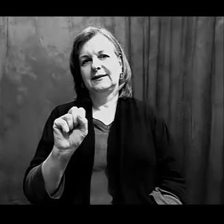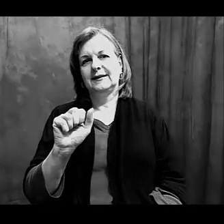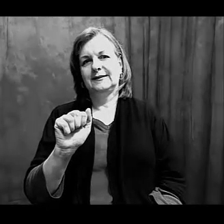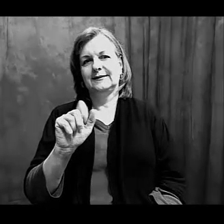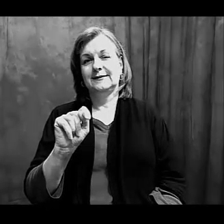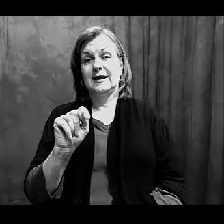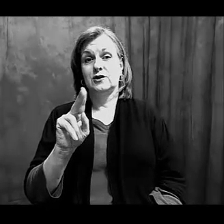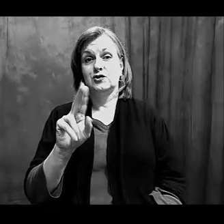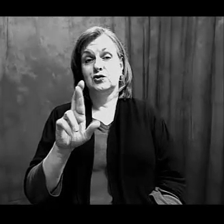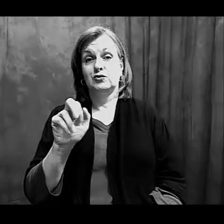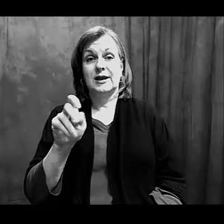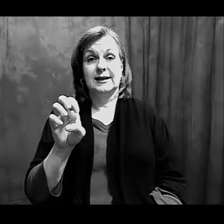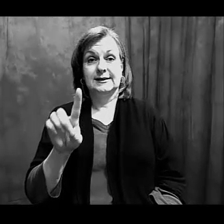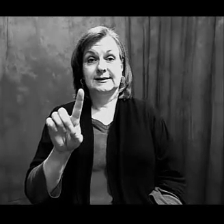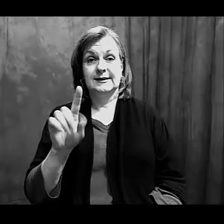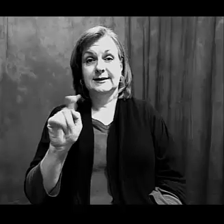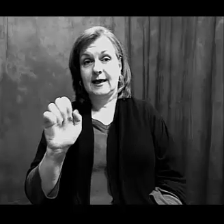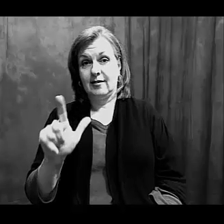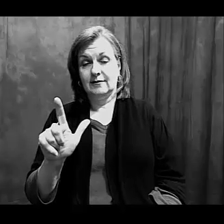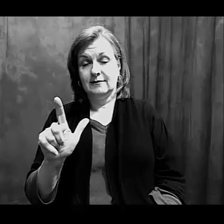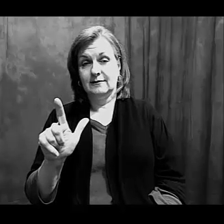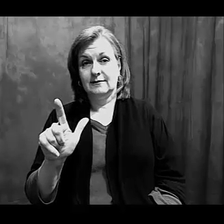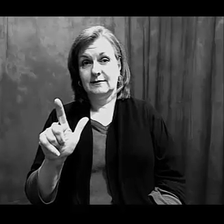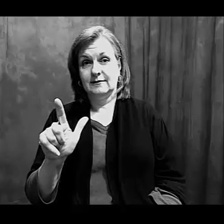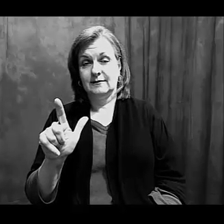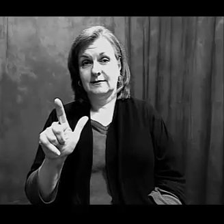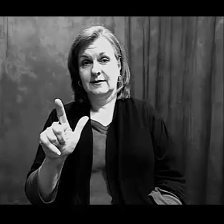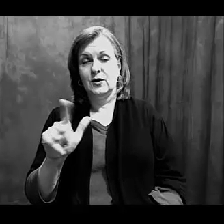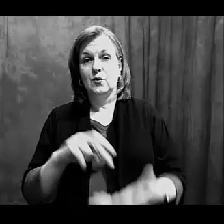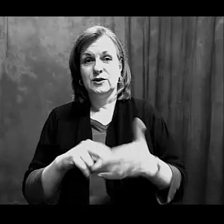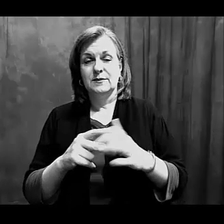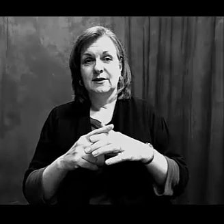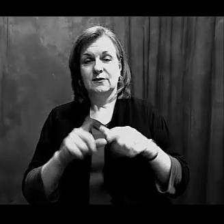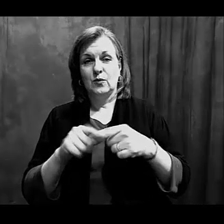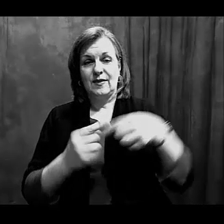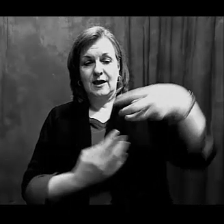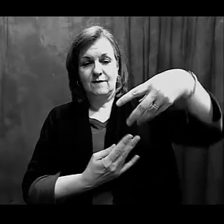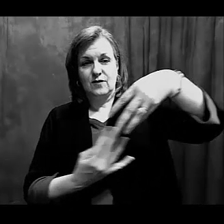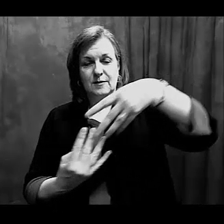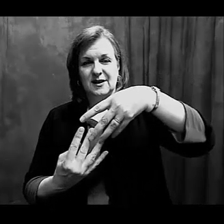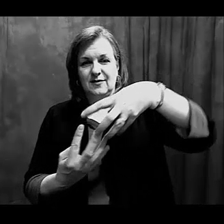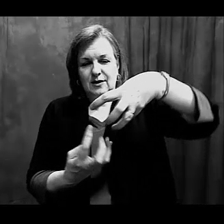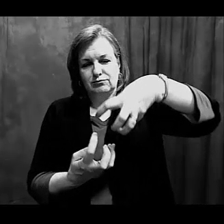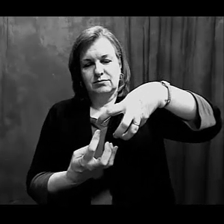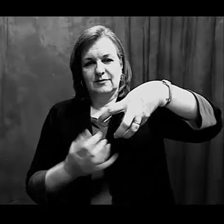this essentially is going to leave gaps for us